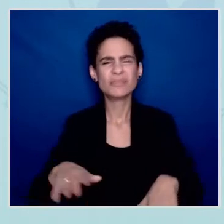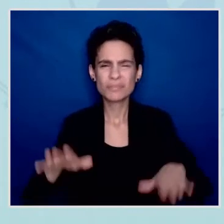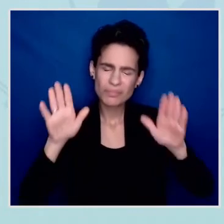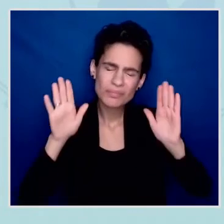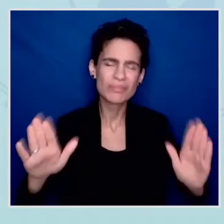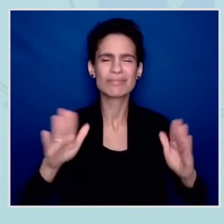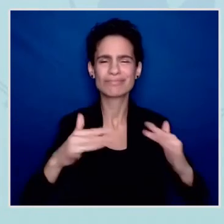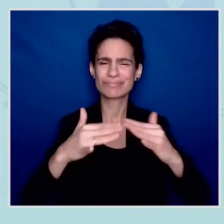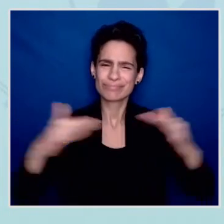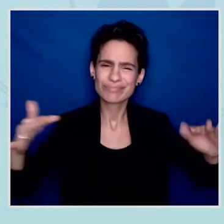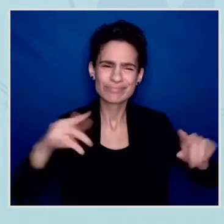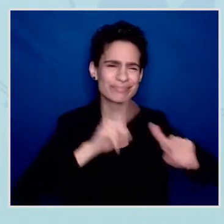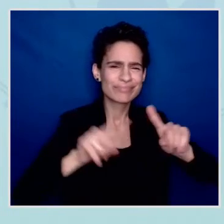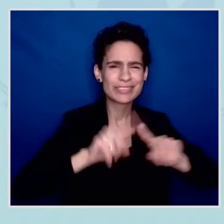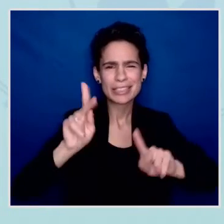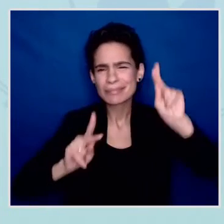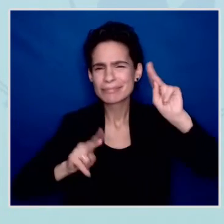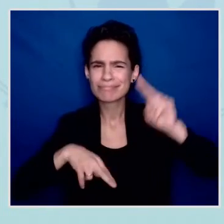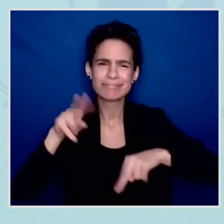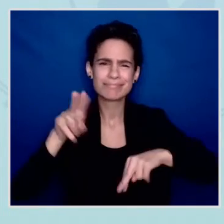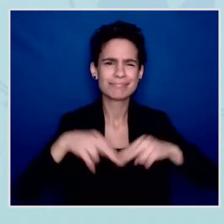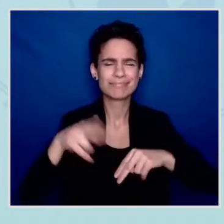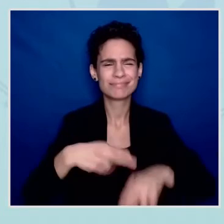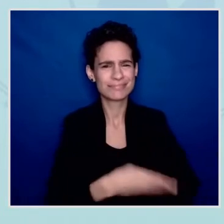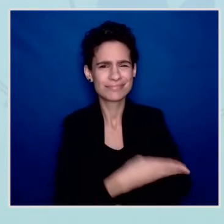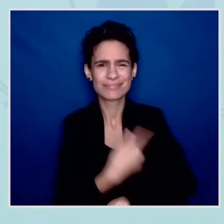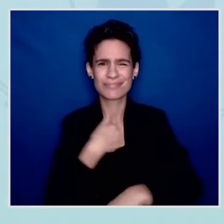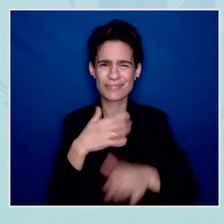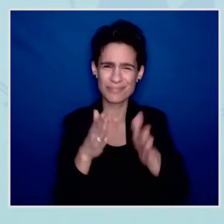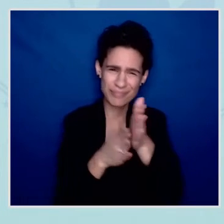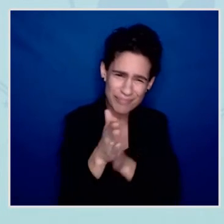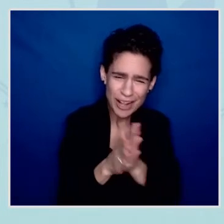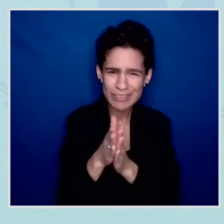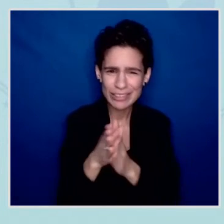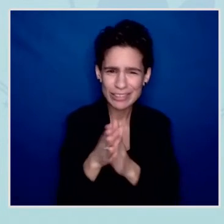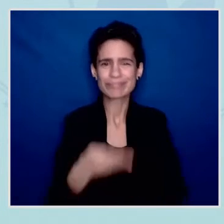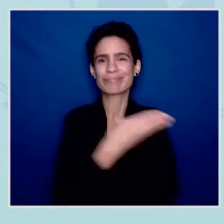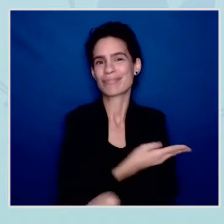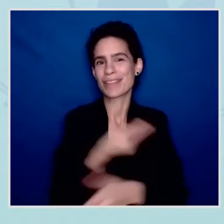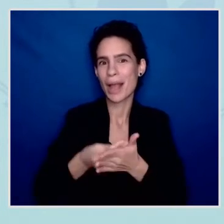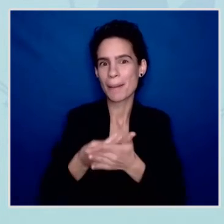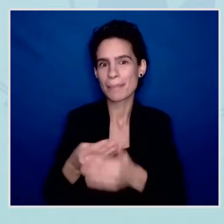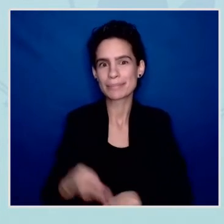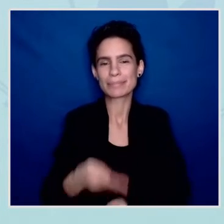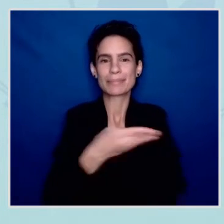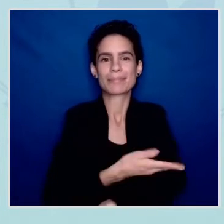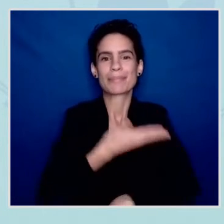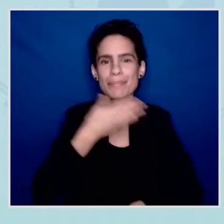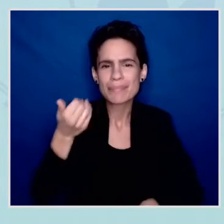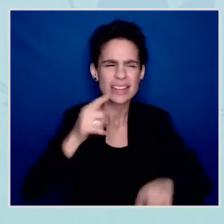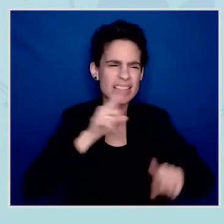THANKFUL FOR THIS OPPORTUNITY TO SERVE AMERICA'S SMALL BUSINESSES. TOGETHER WITH YOU AND THE